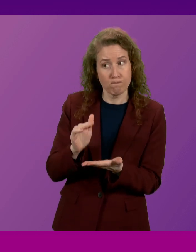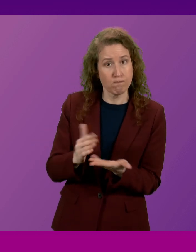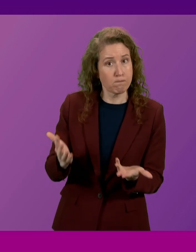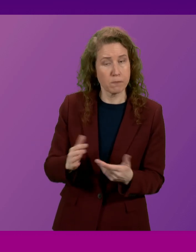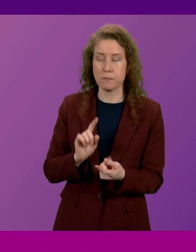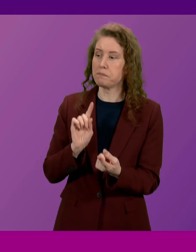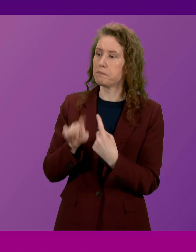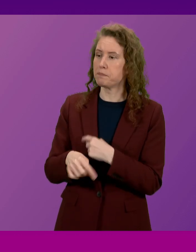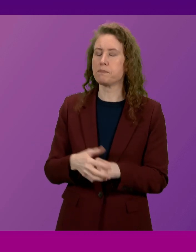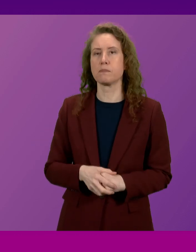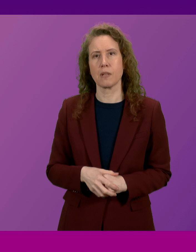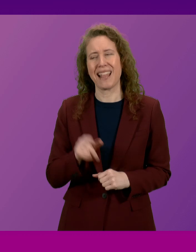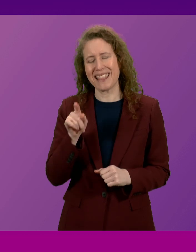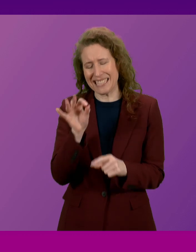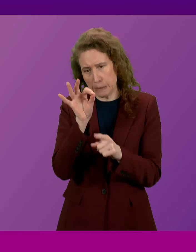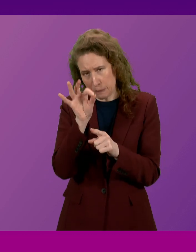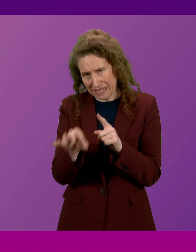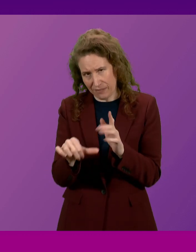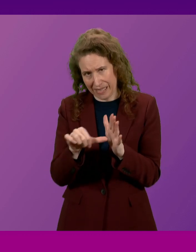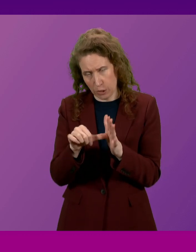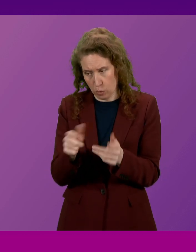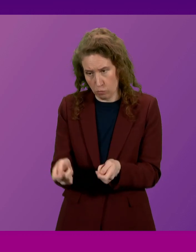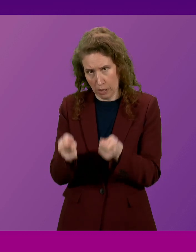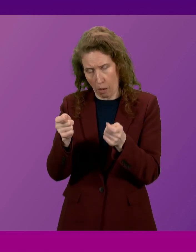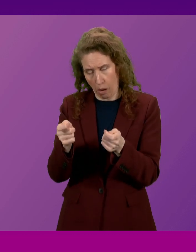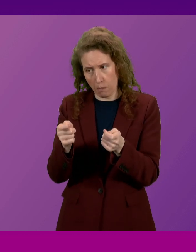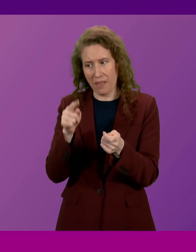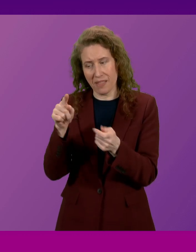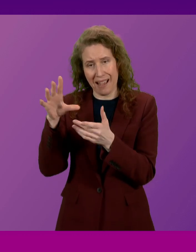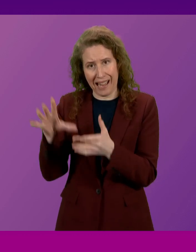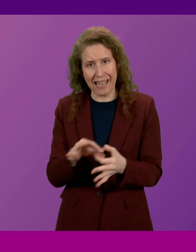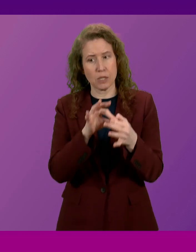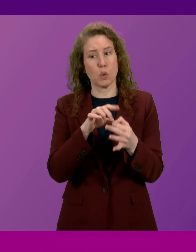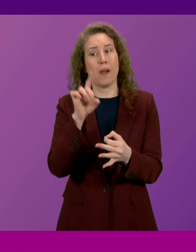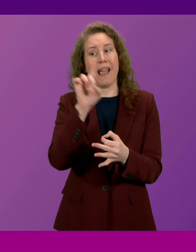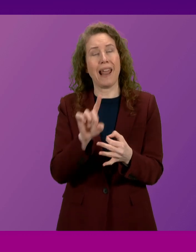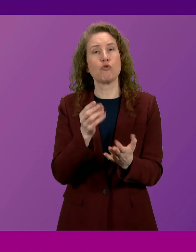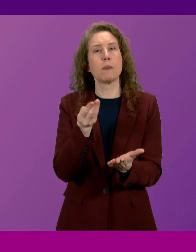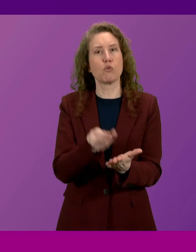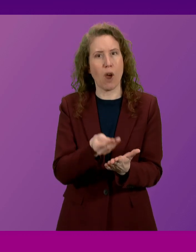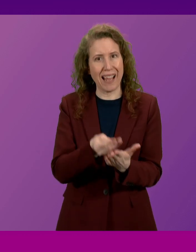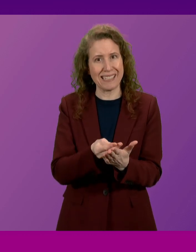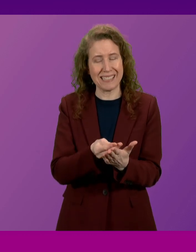The specific issue that Christine Grahame puts to me relates to energy pricing, which is a reserved